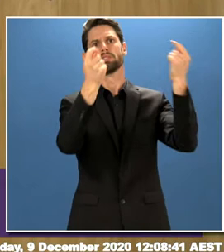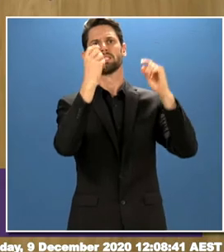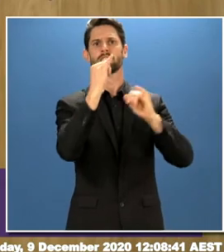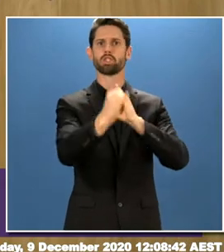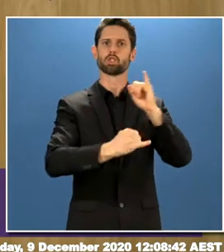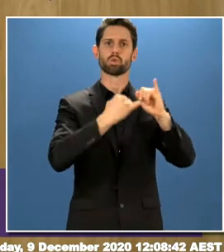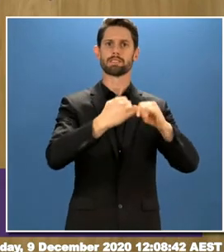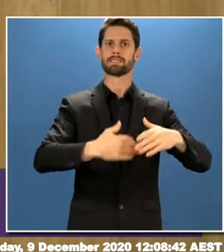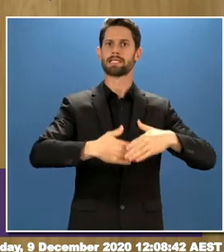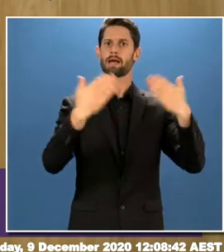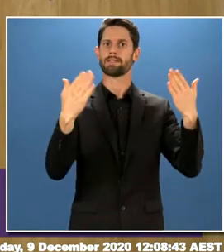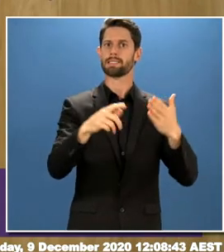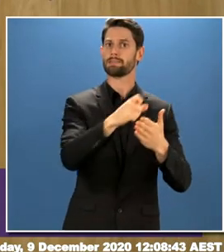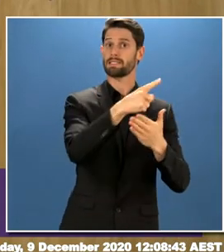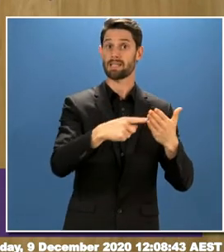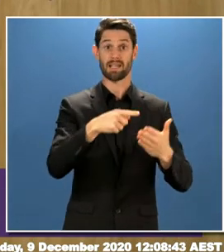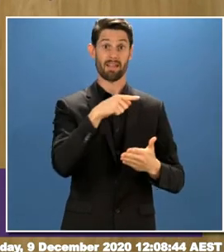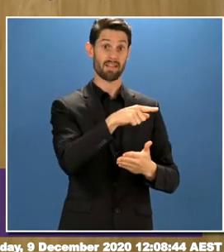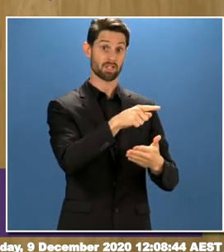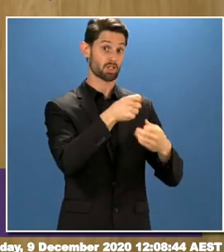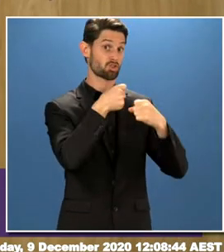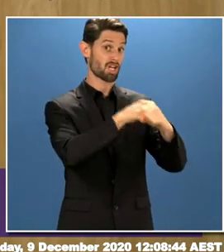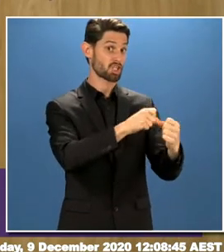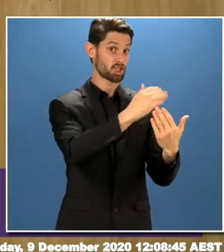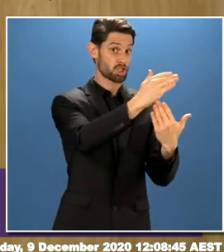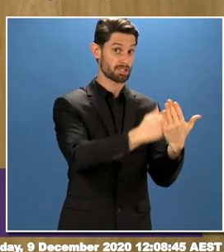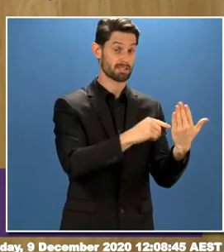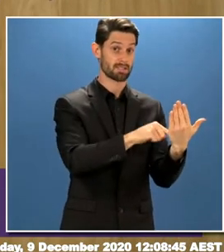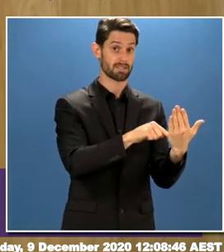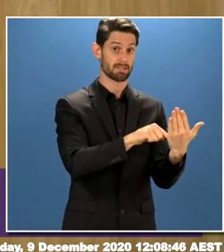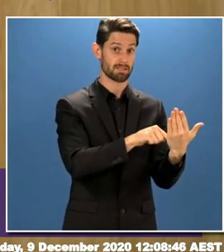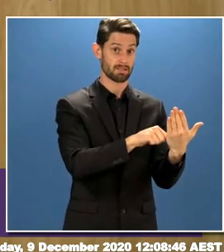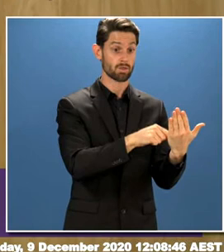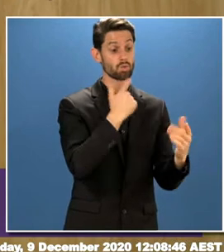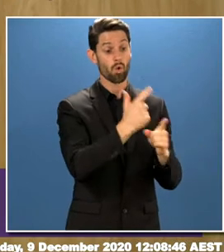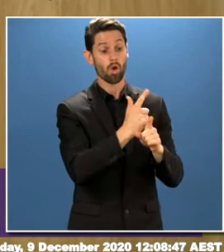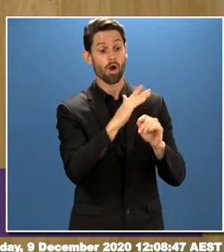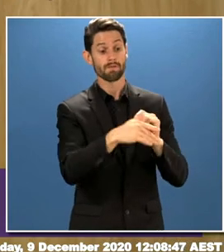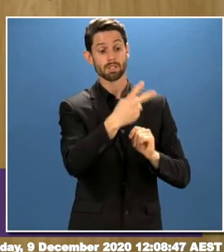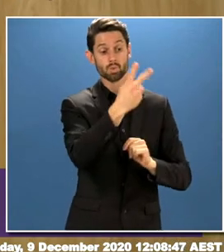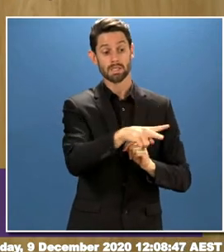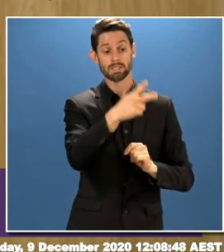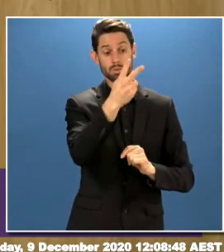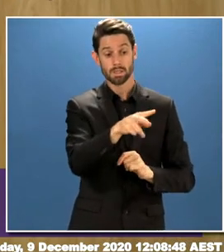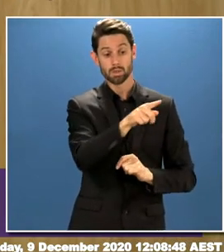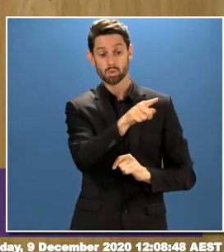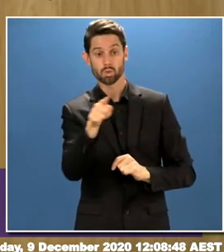and that strategy covers the years 2020 to 2025.